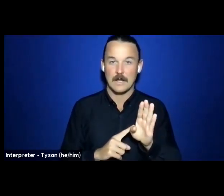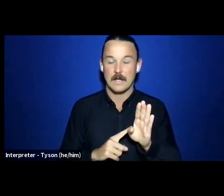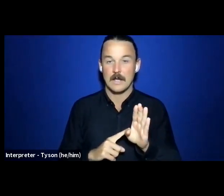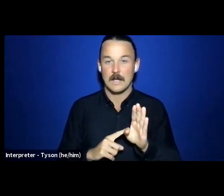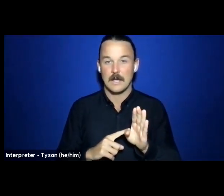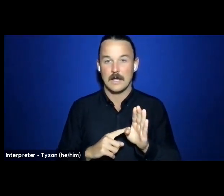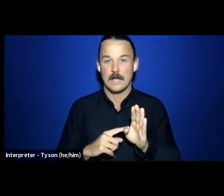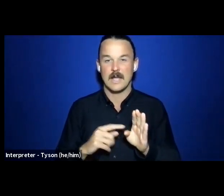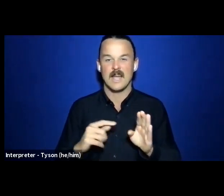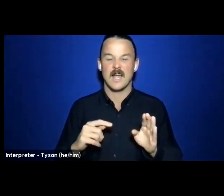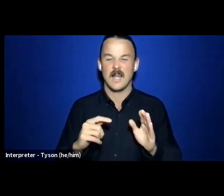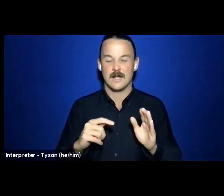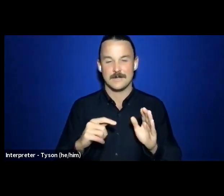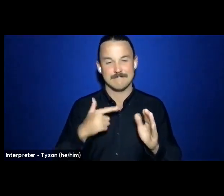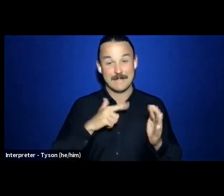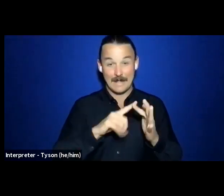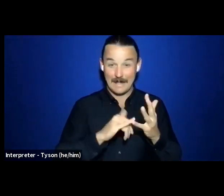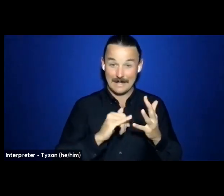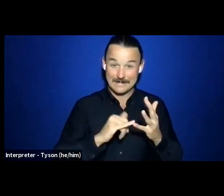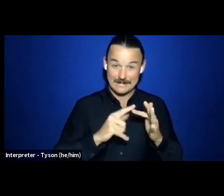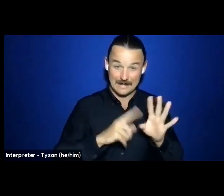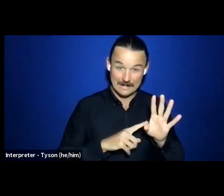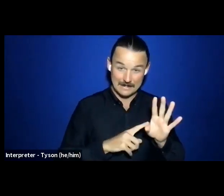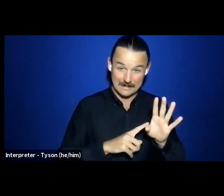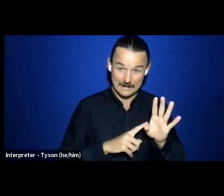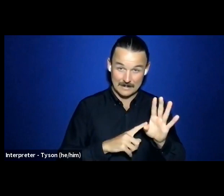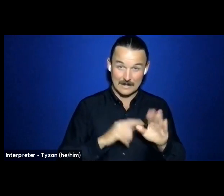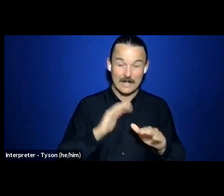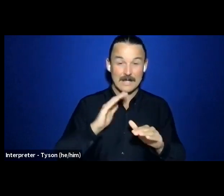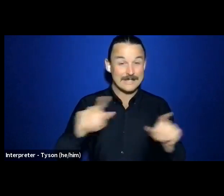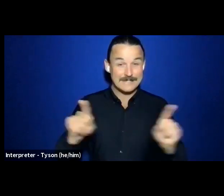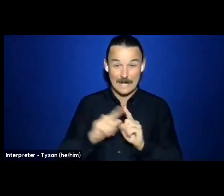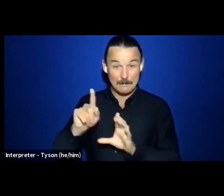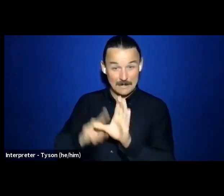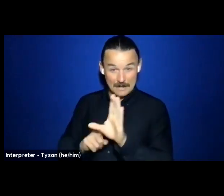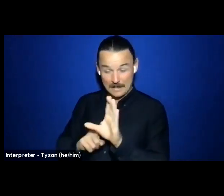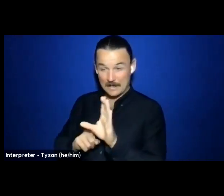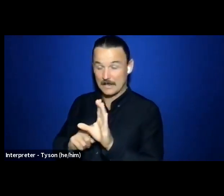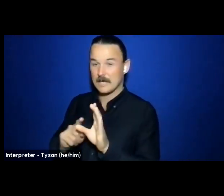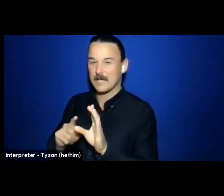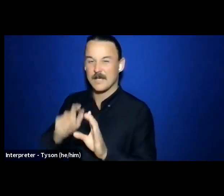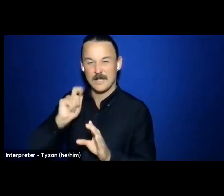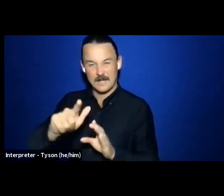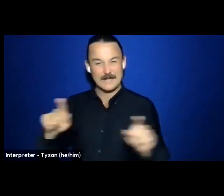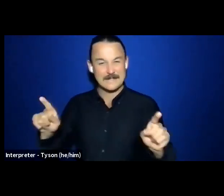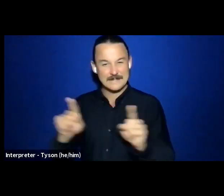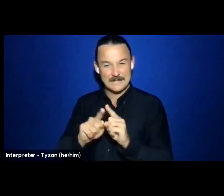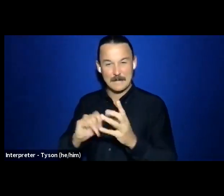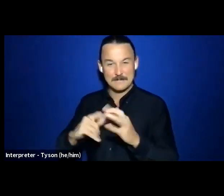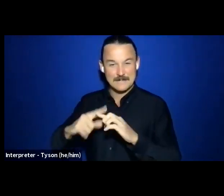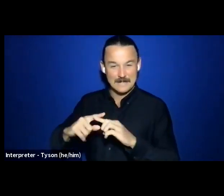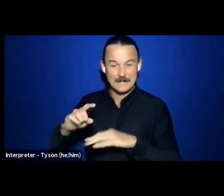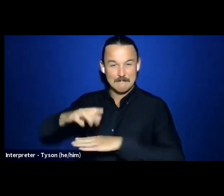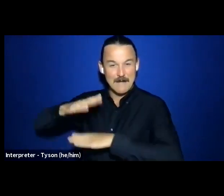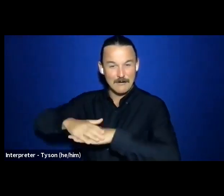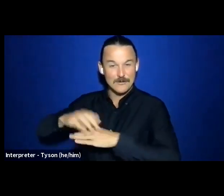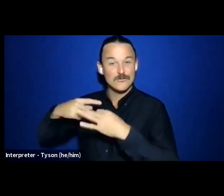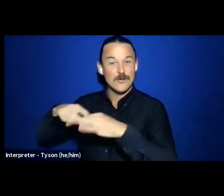, and it it was about how in the same. traumatic and Challenge traumatic and Challenging year as the same sex marriage posts as the same sex marriage post survey, and. subsequent